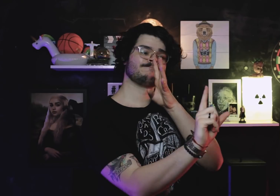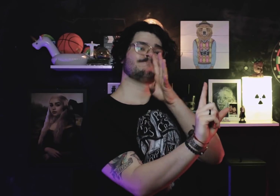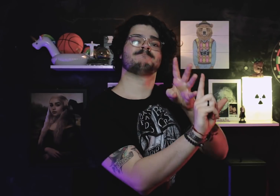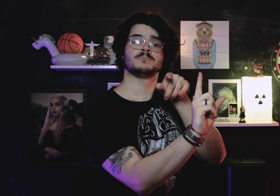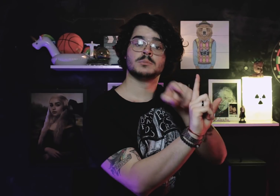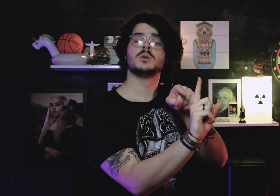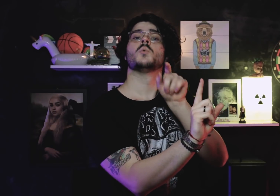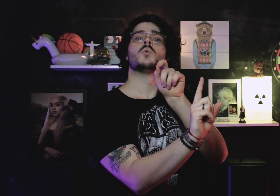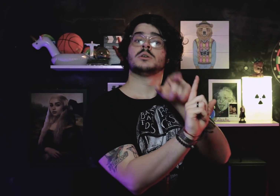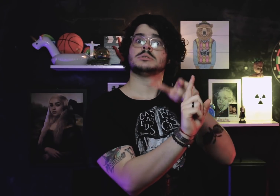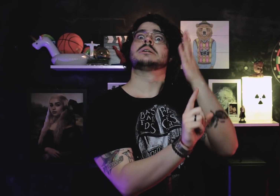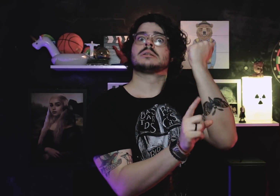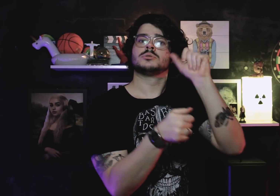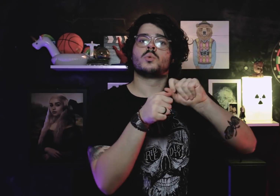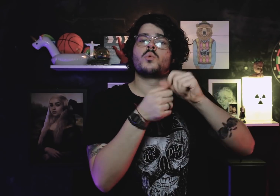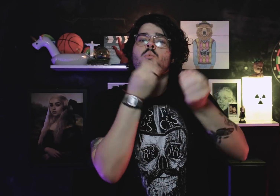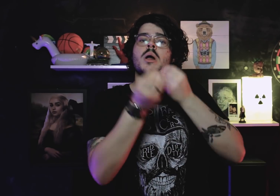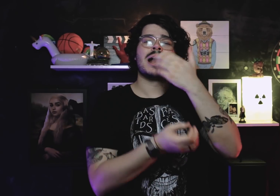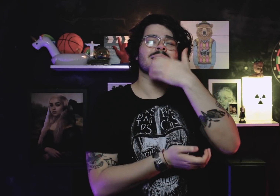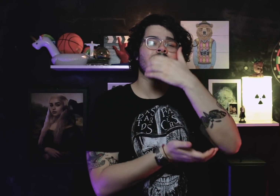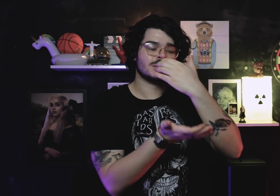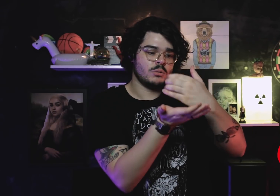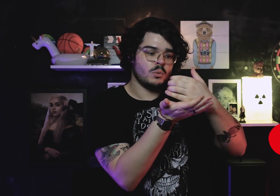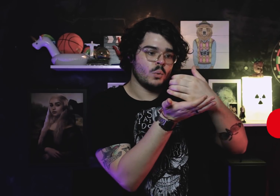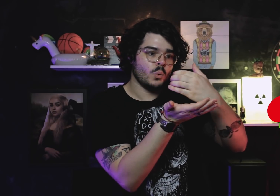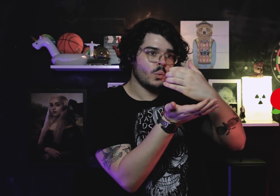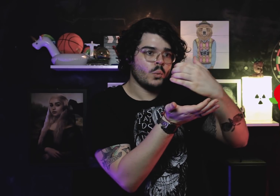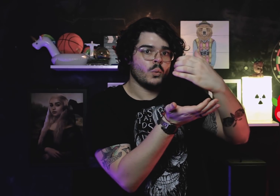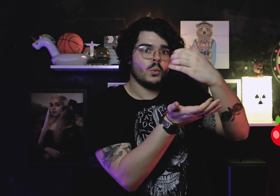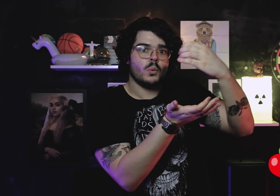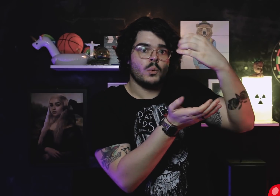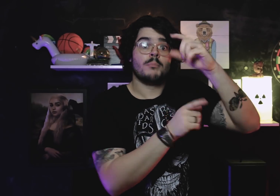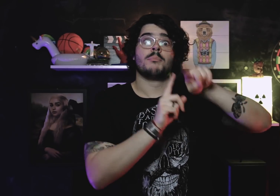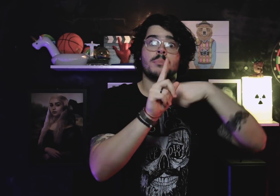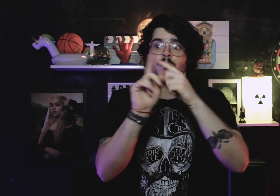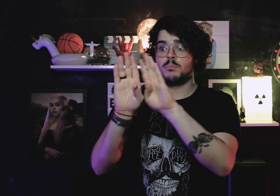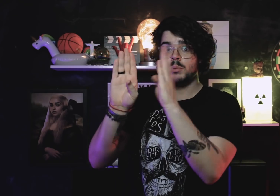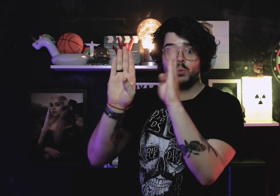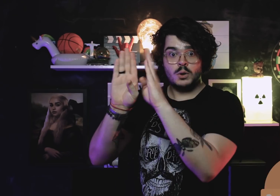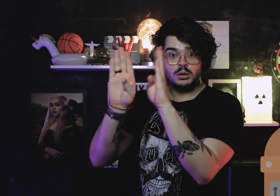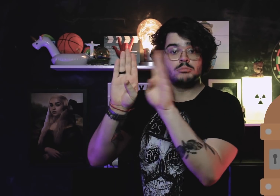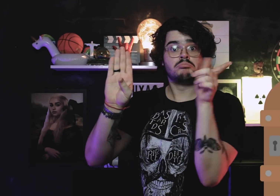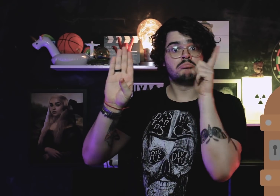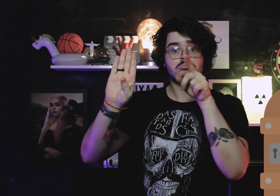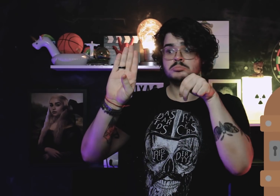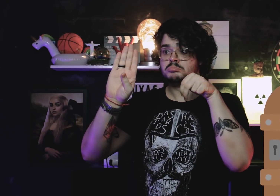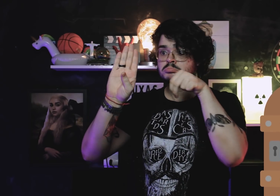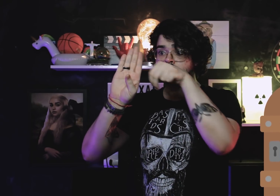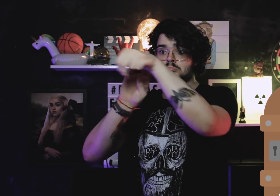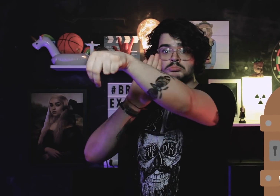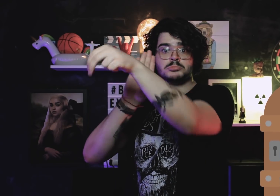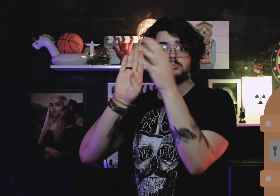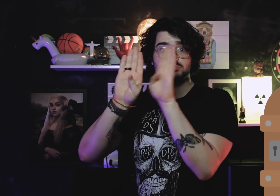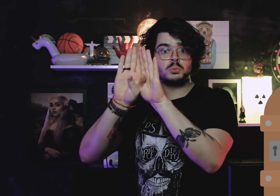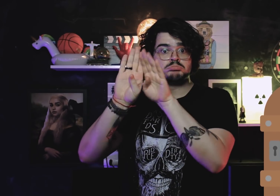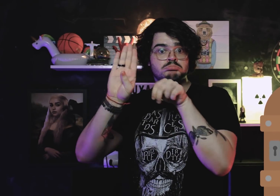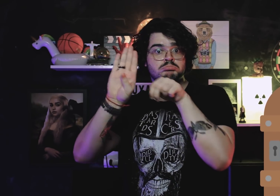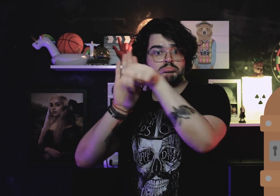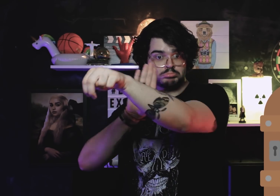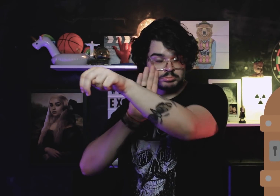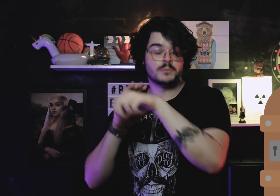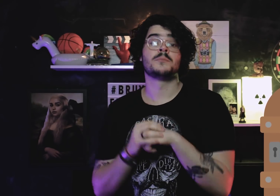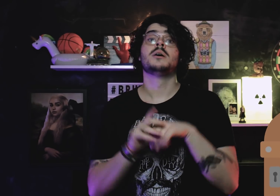she could make apples fly, go through closed doors